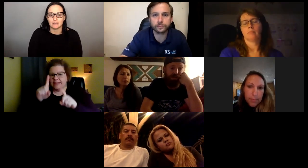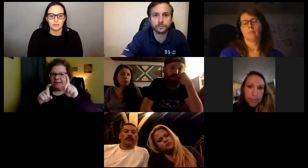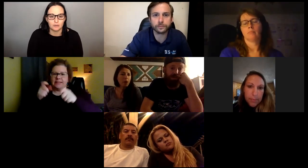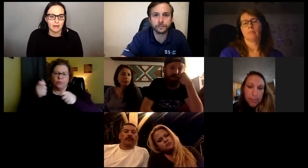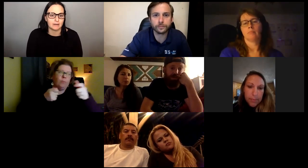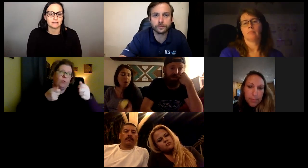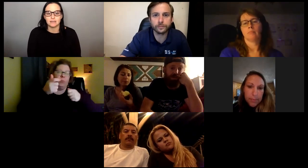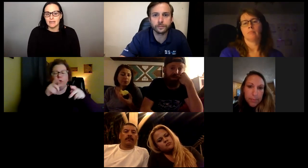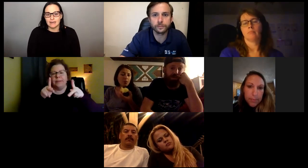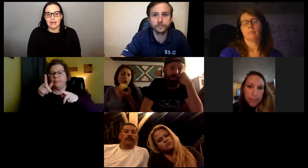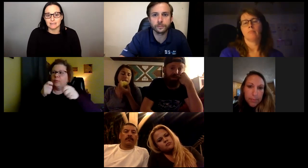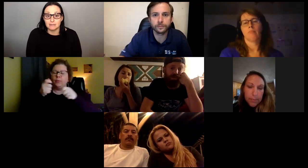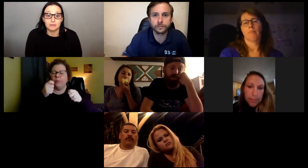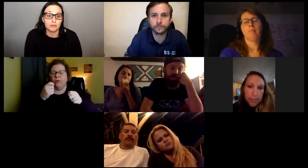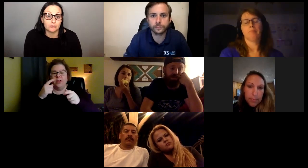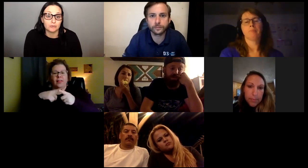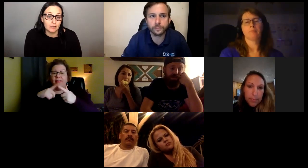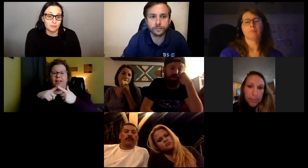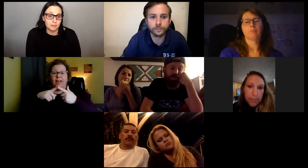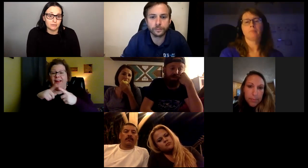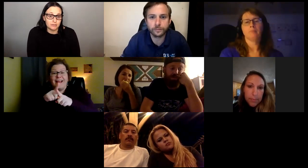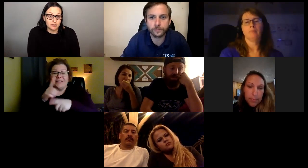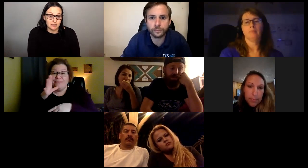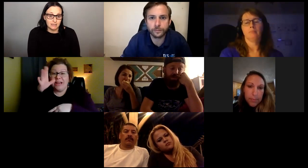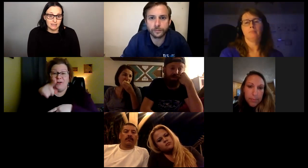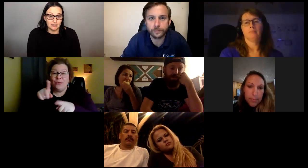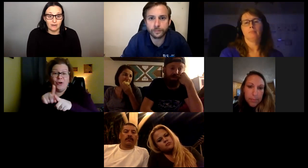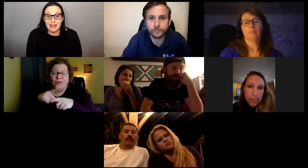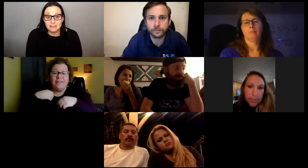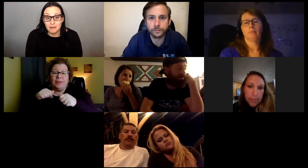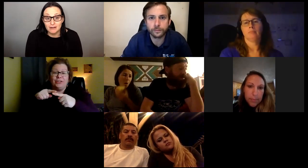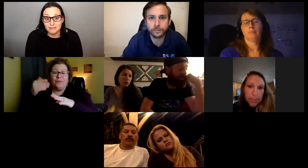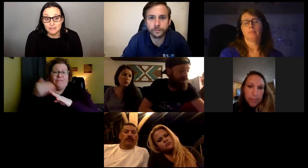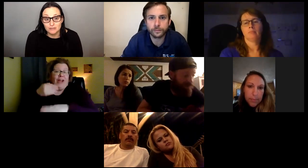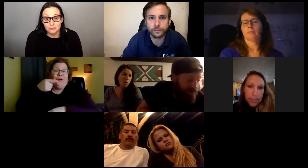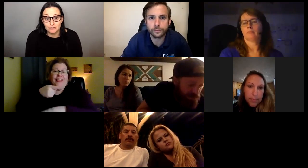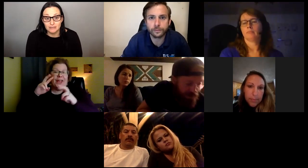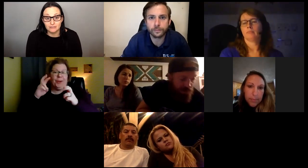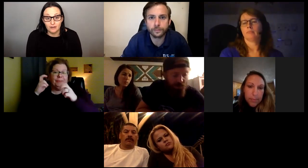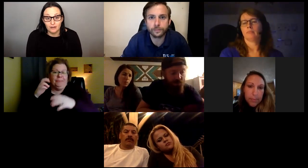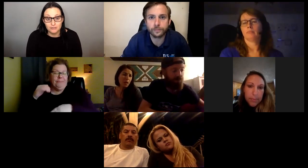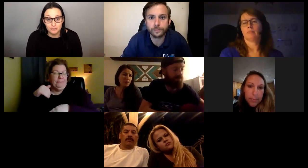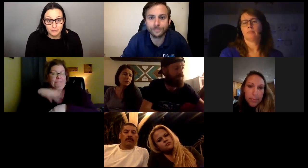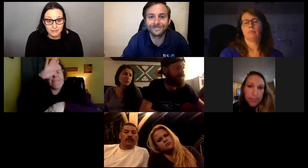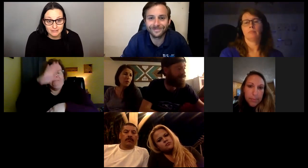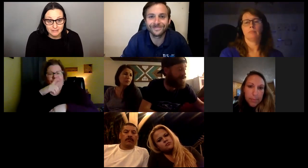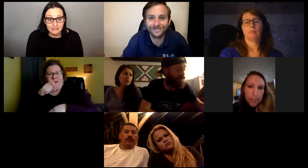other parents and asking them and recruiting other people and just